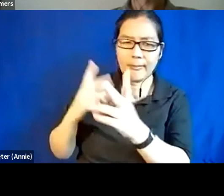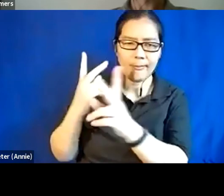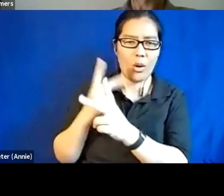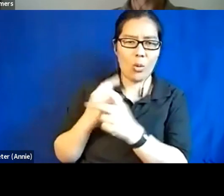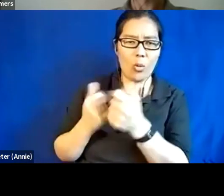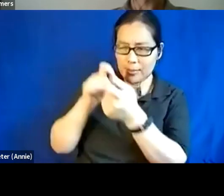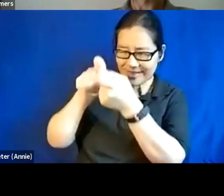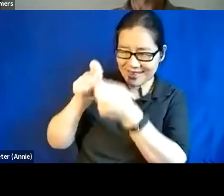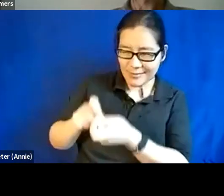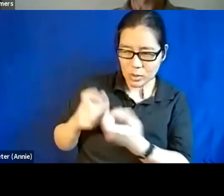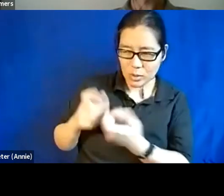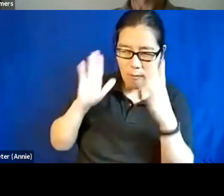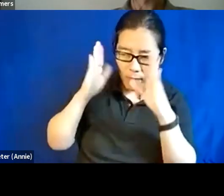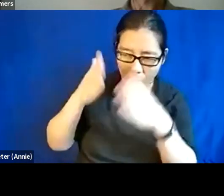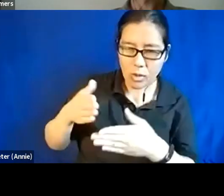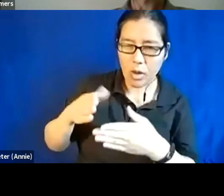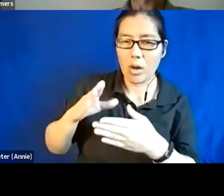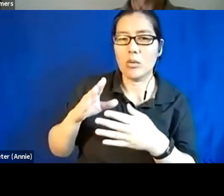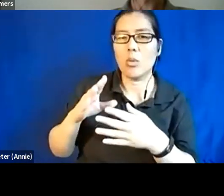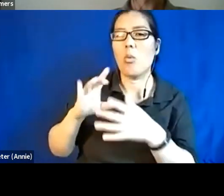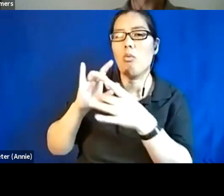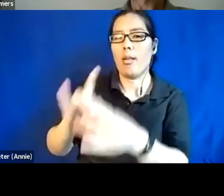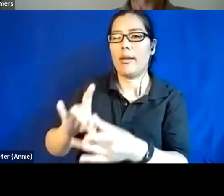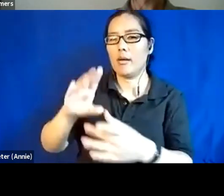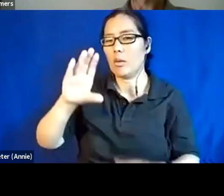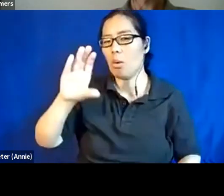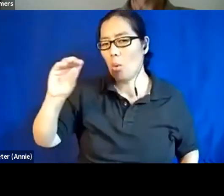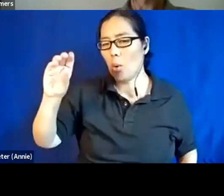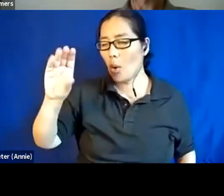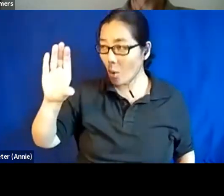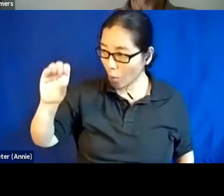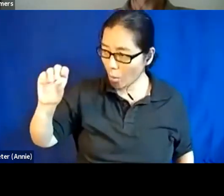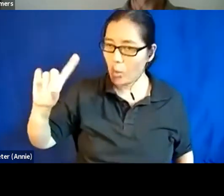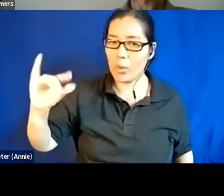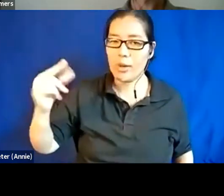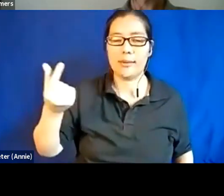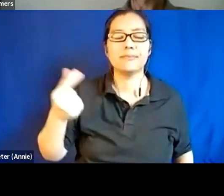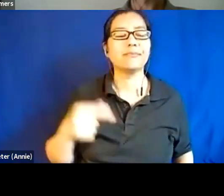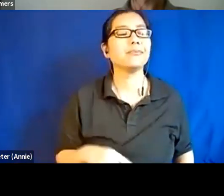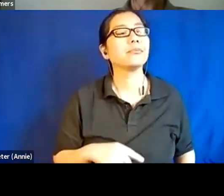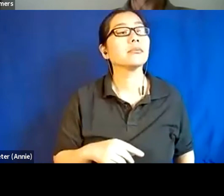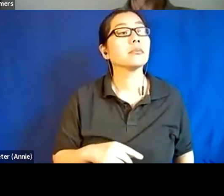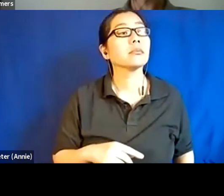. To answer your question about is this a working issue? Not